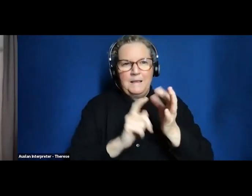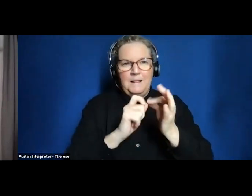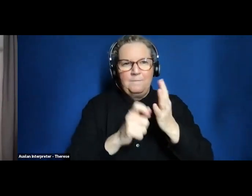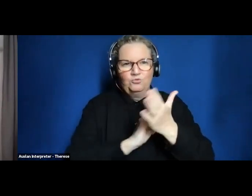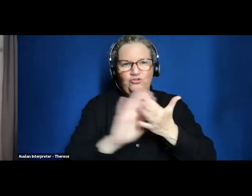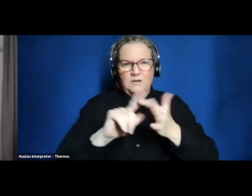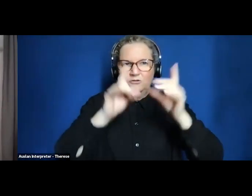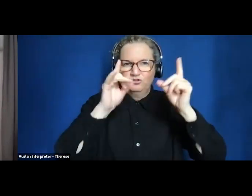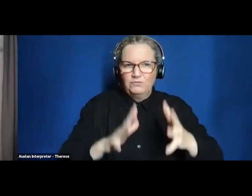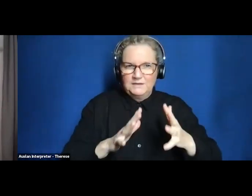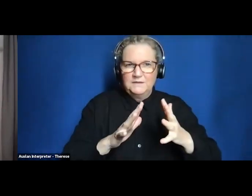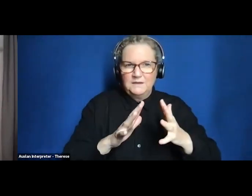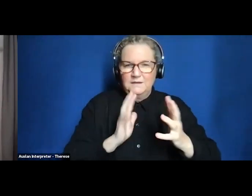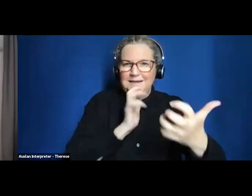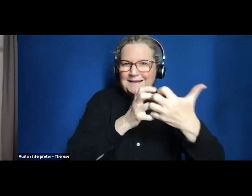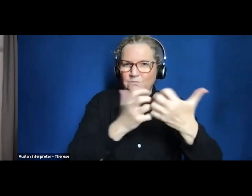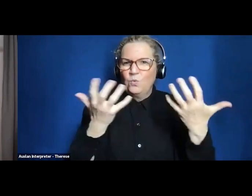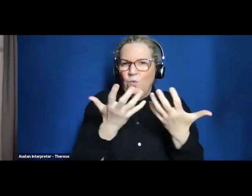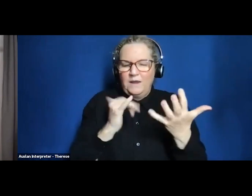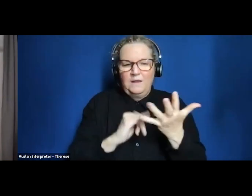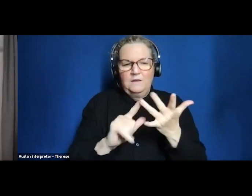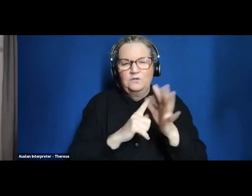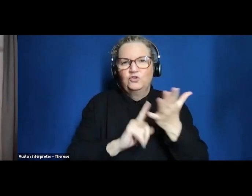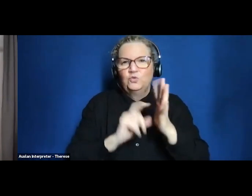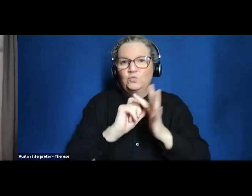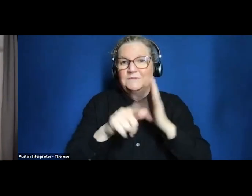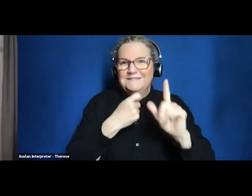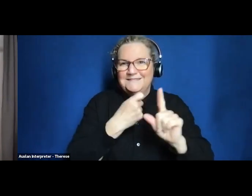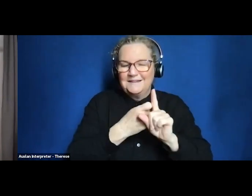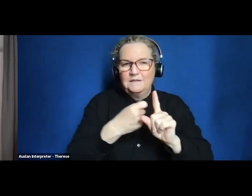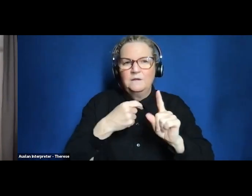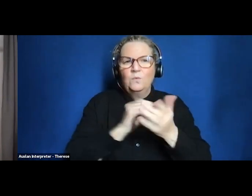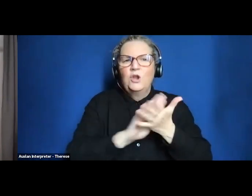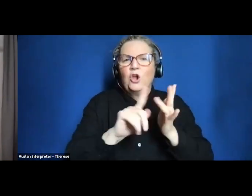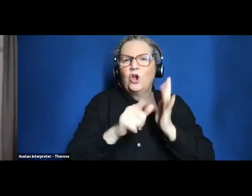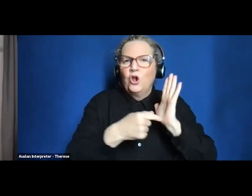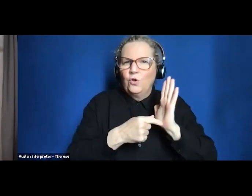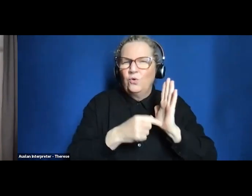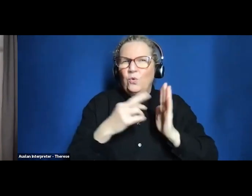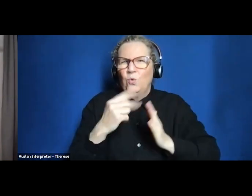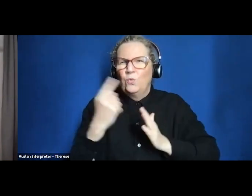and Engagement at the Social Deck And we're hosting this session on behalf of the Department of Social Services.